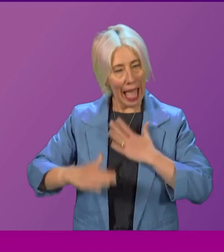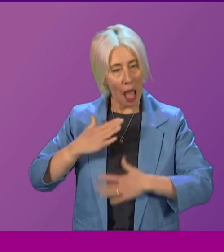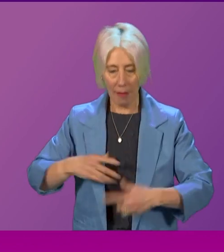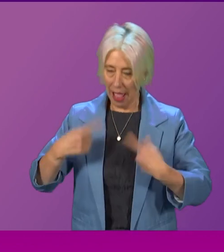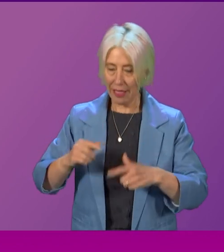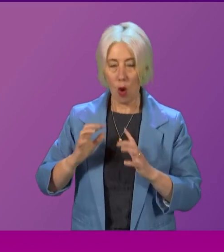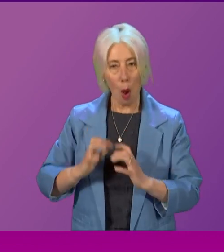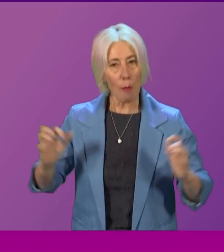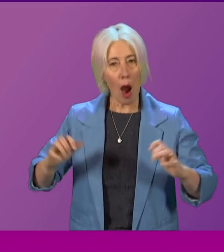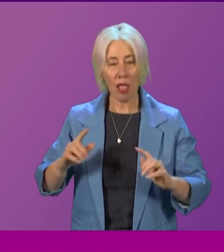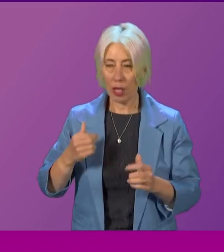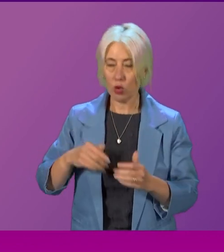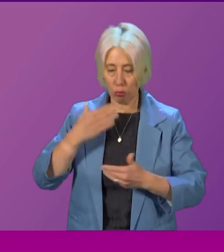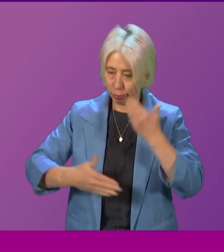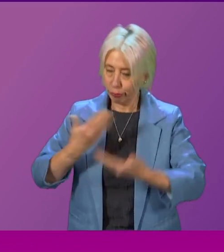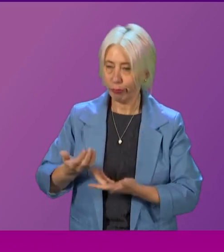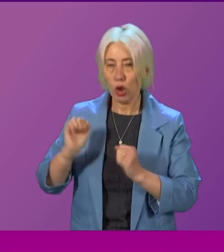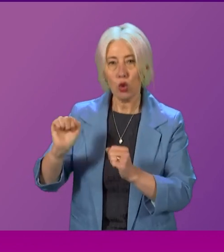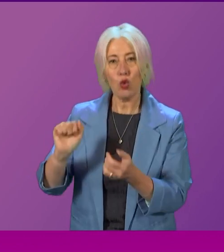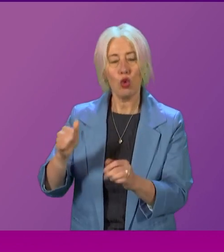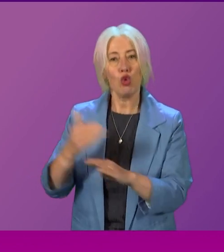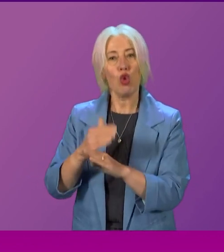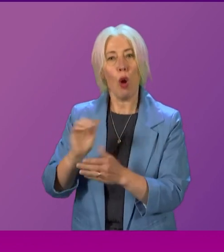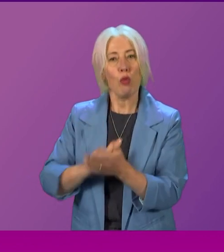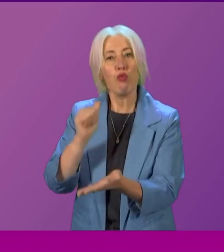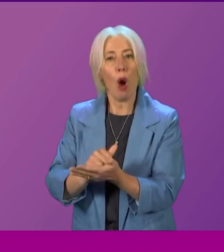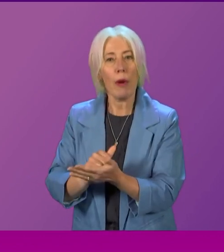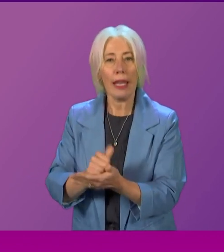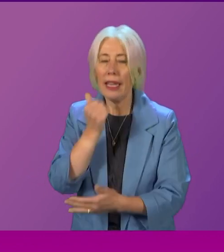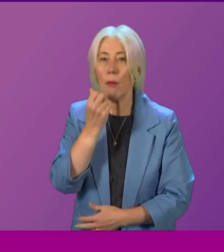to continue to do its job properly.